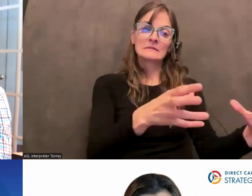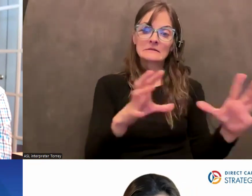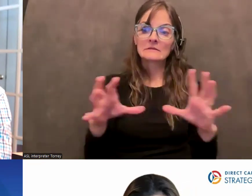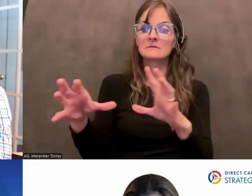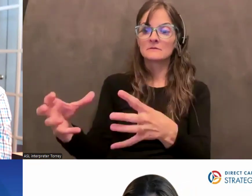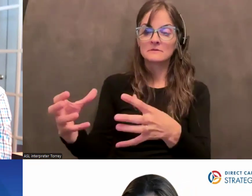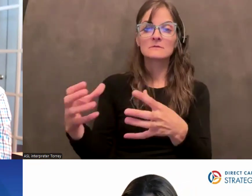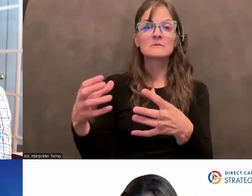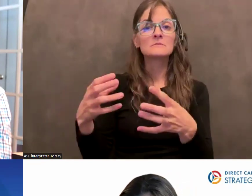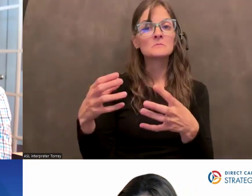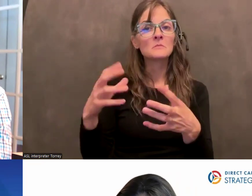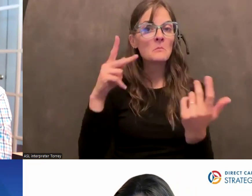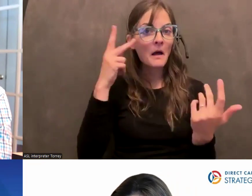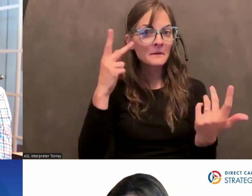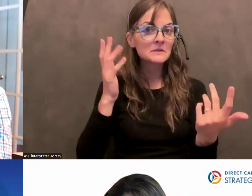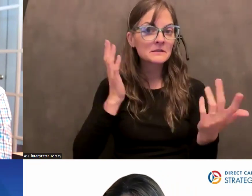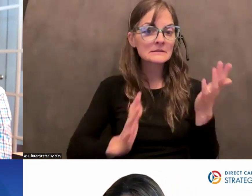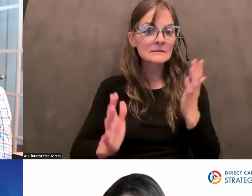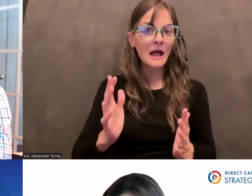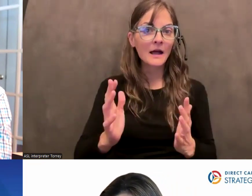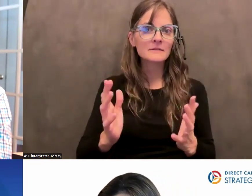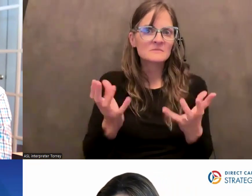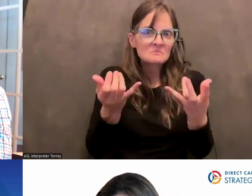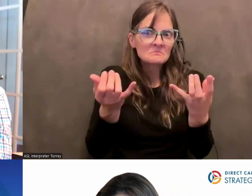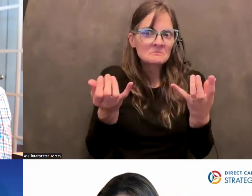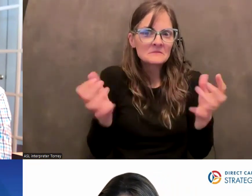And we've had, you know, what has helped our state also is we have a governor